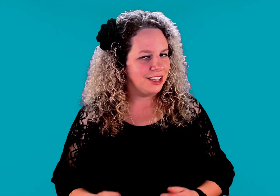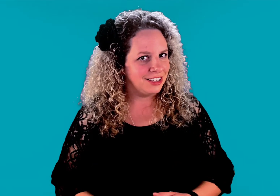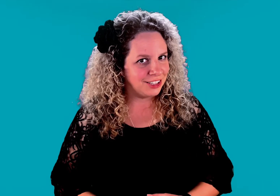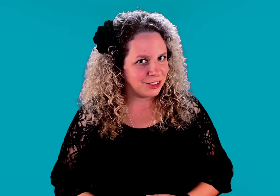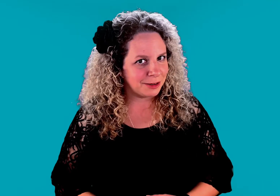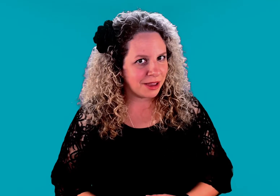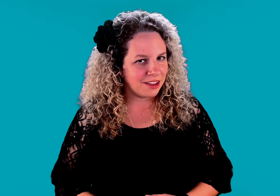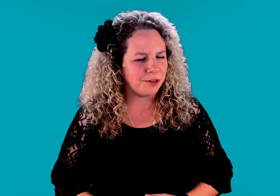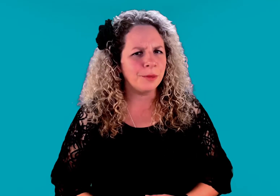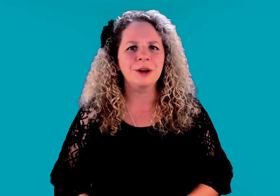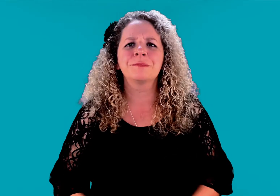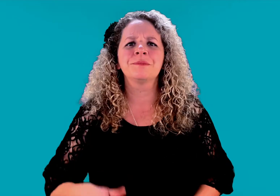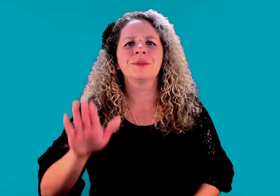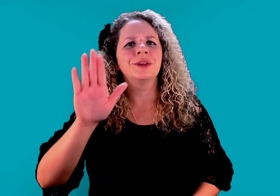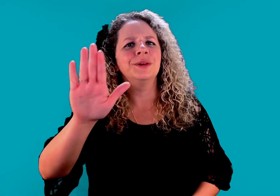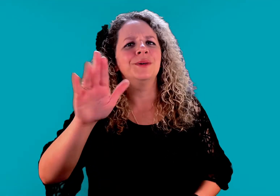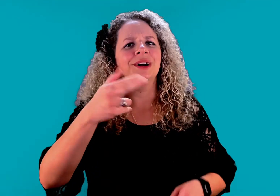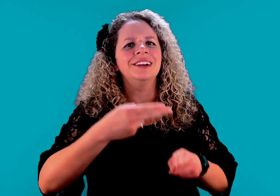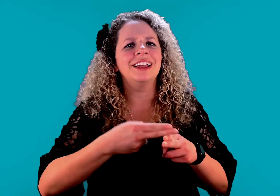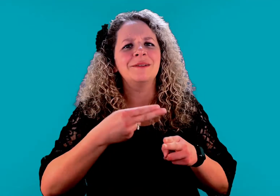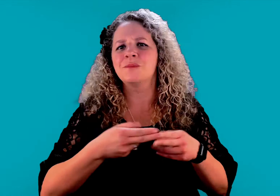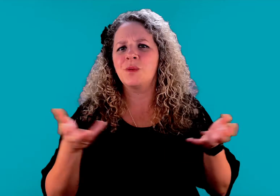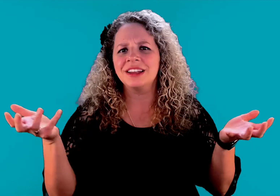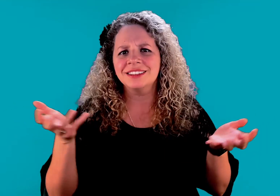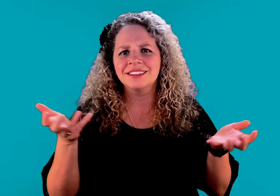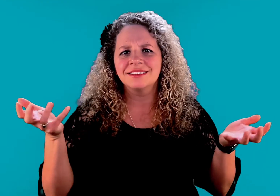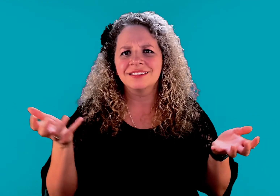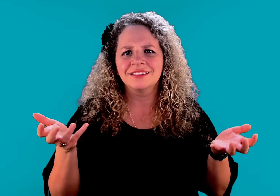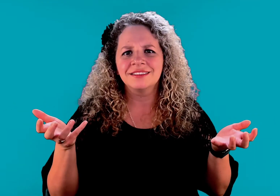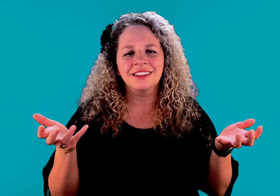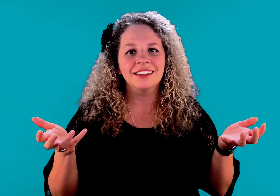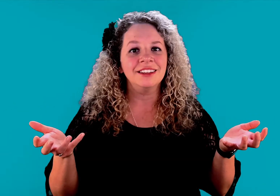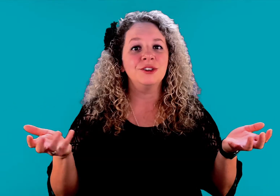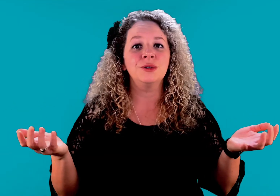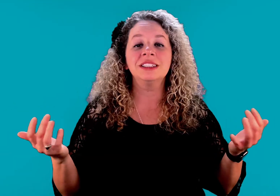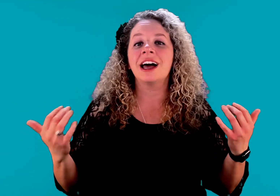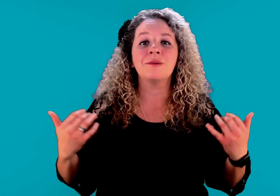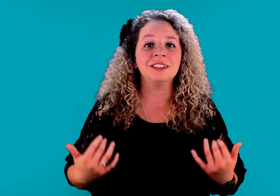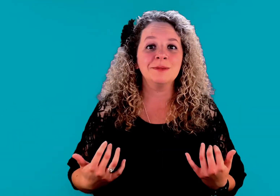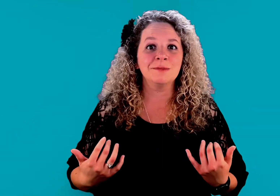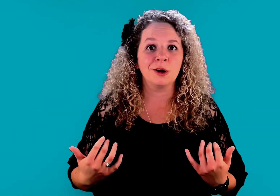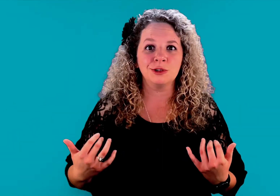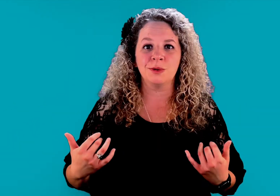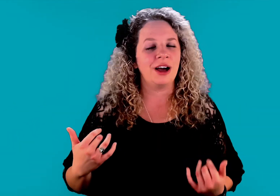tilting my head forward YOUR NAME WHAT. And notice I want to be approachable as I'm